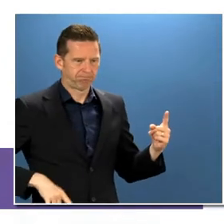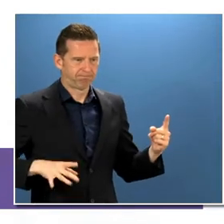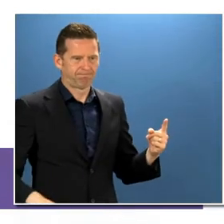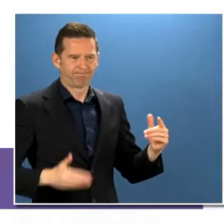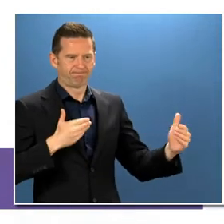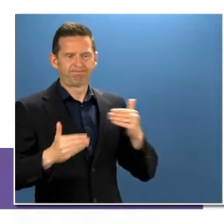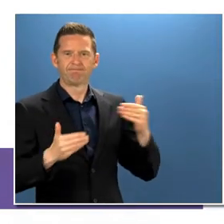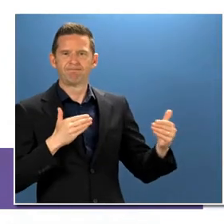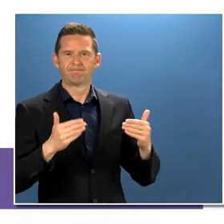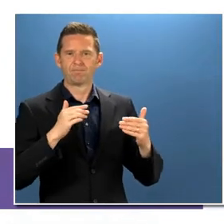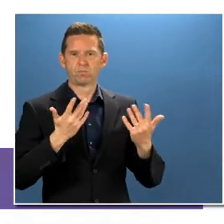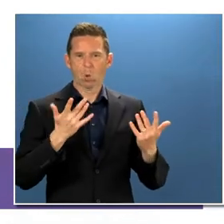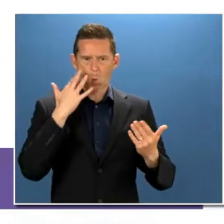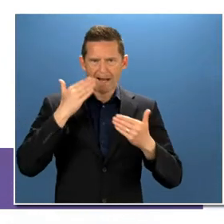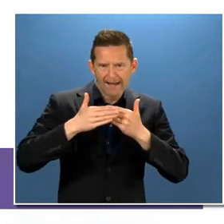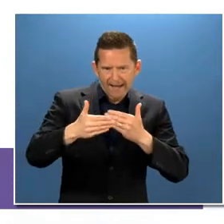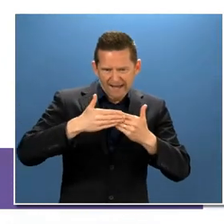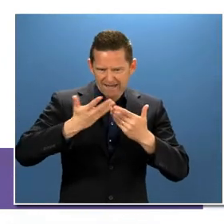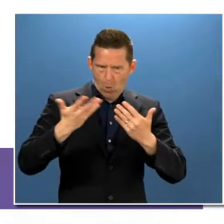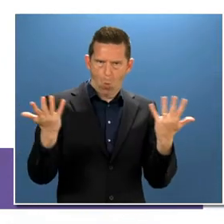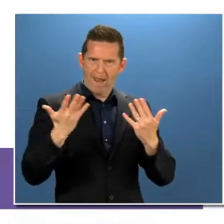I think the complaints-based model, and